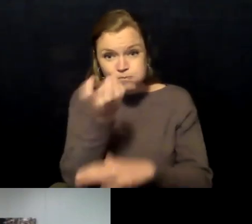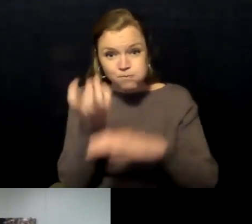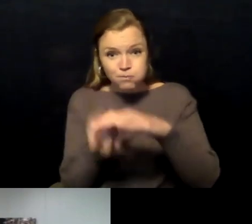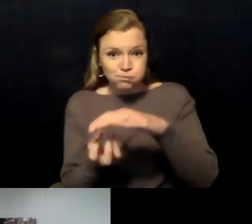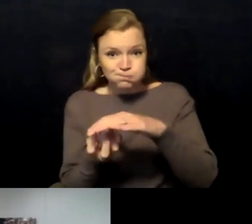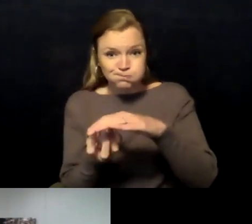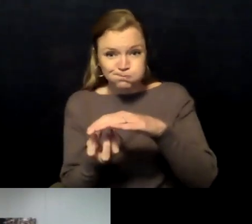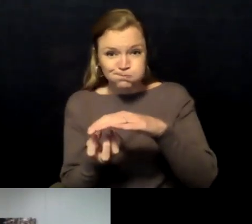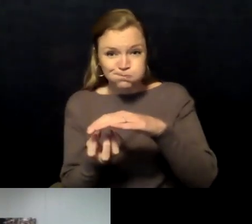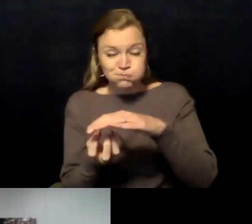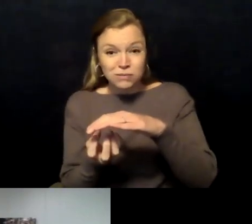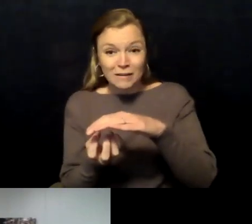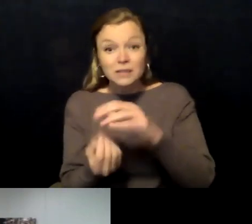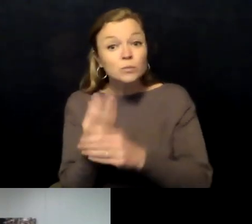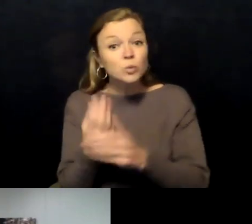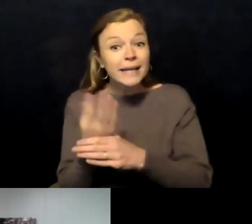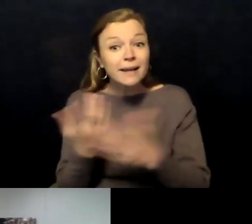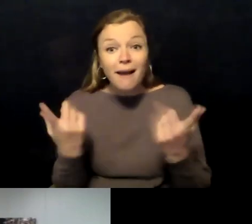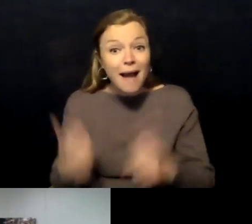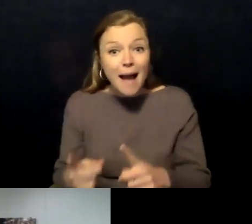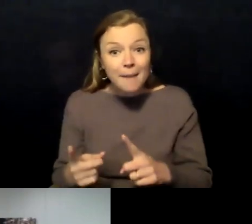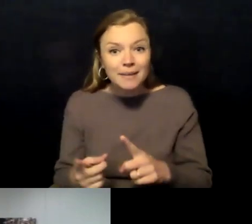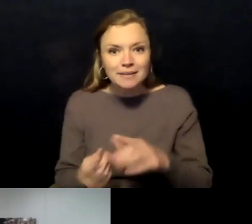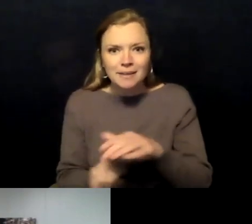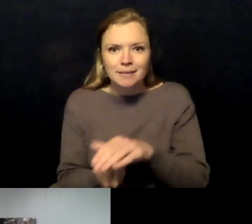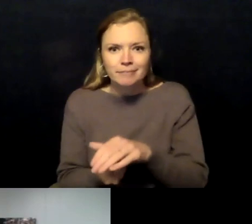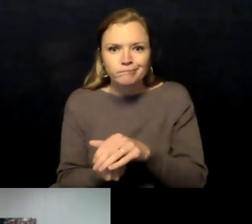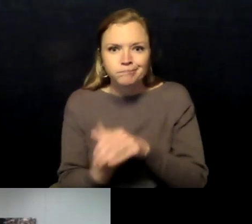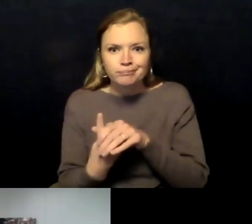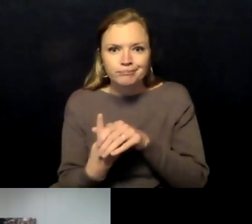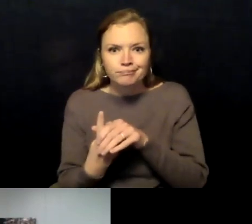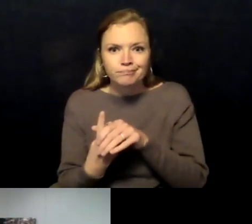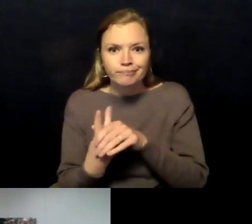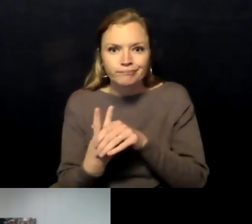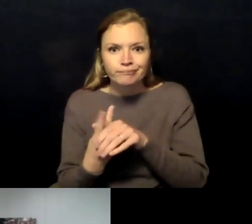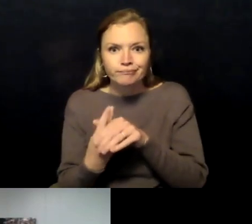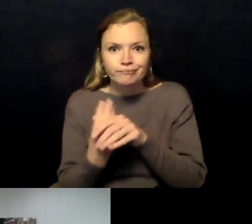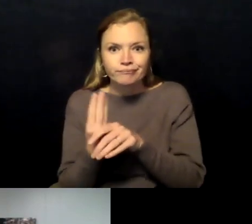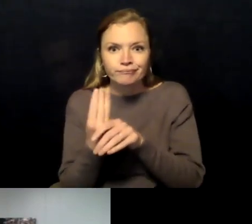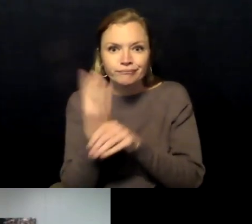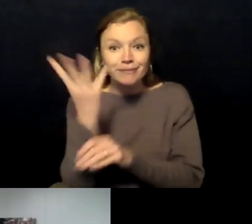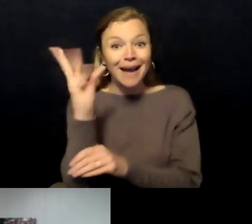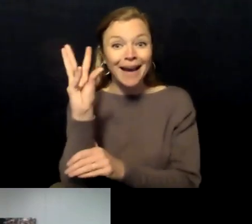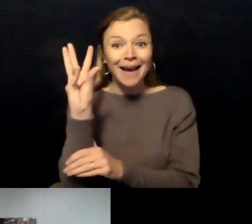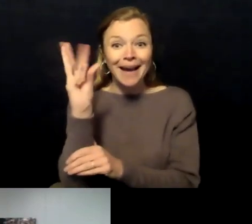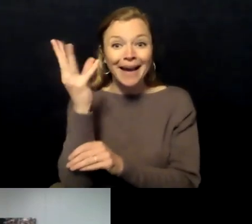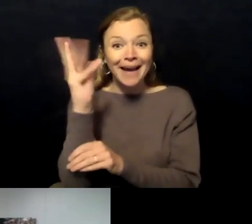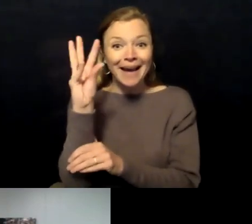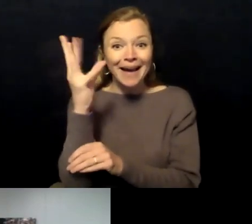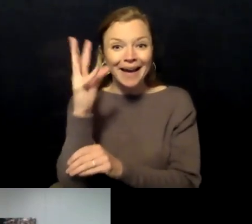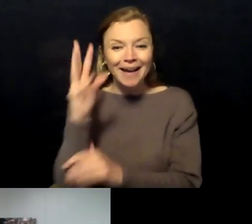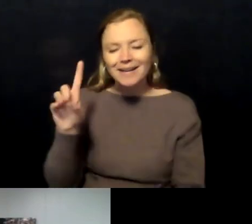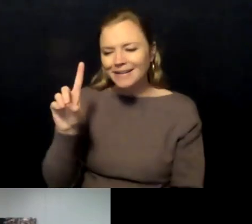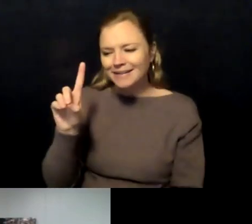and it's so simple they're everywhere! But you know I just- I love them. They just they give you hope